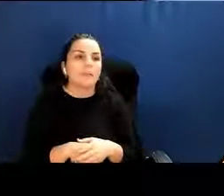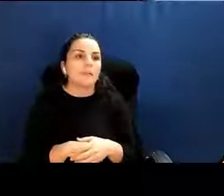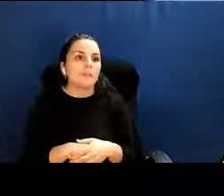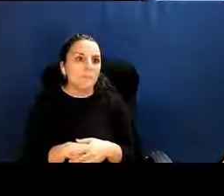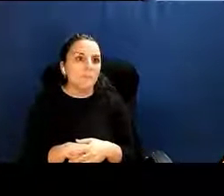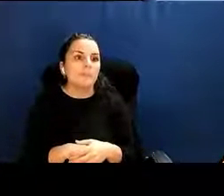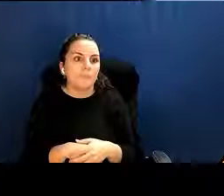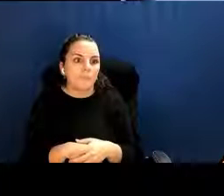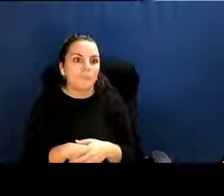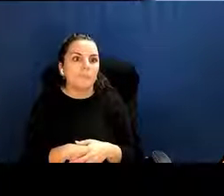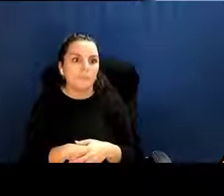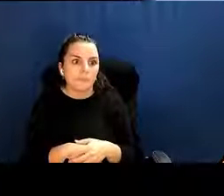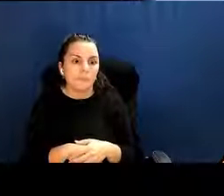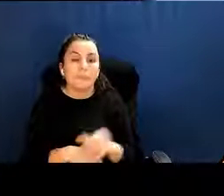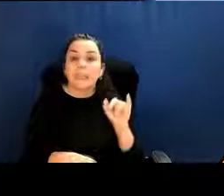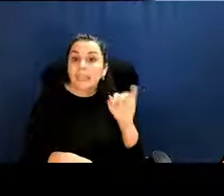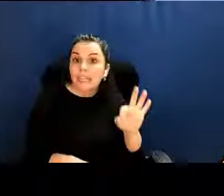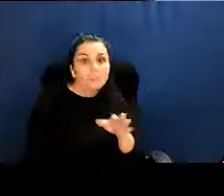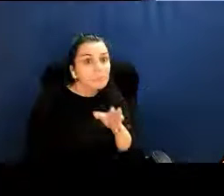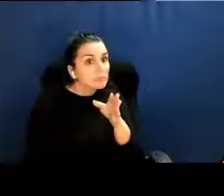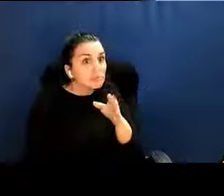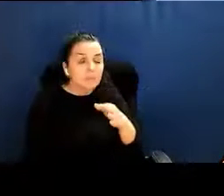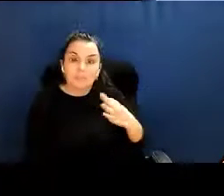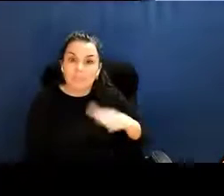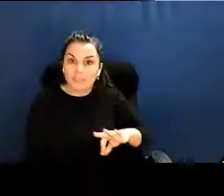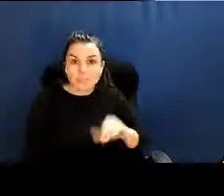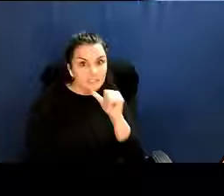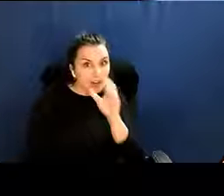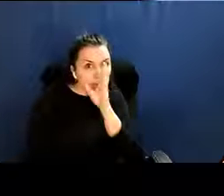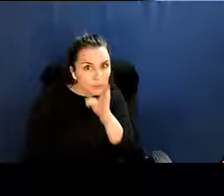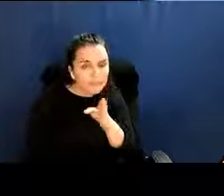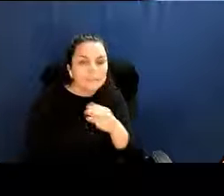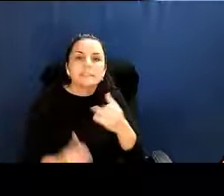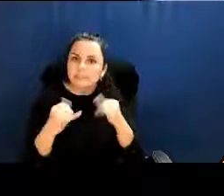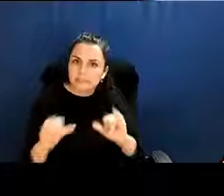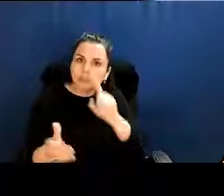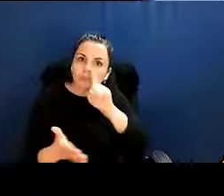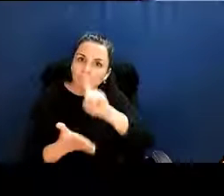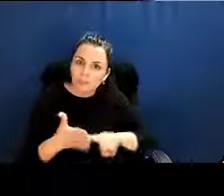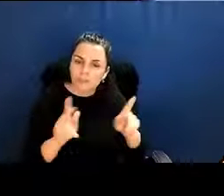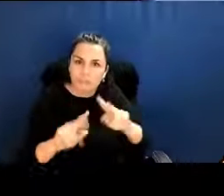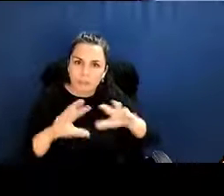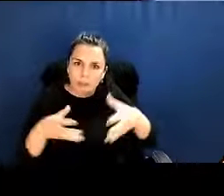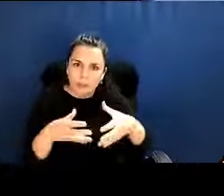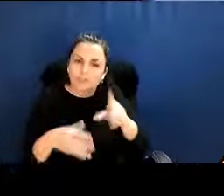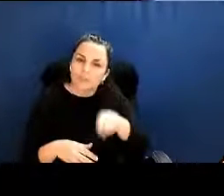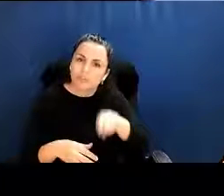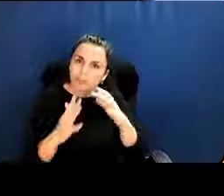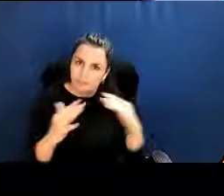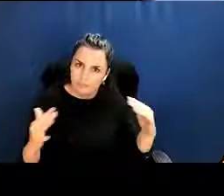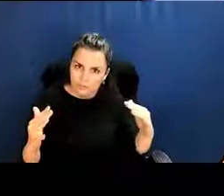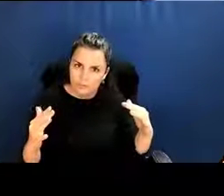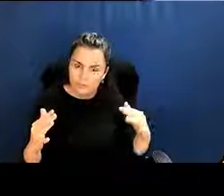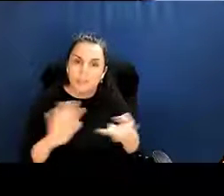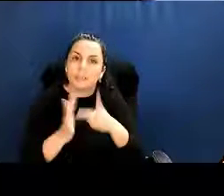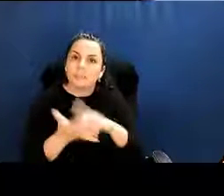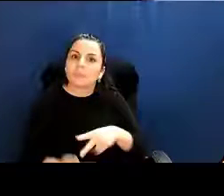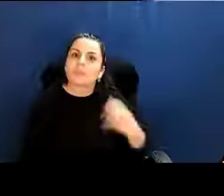Even when the benefits are likely indirect, the research population should be diverse enough so that the benefits can be generalizable